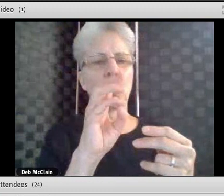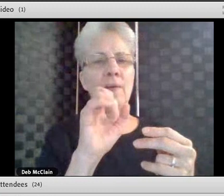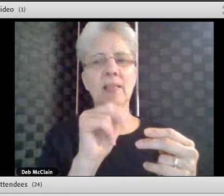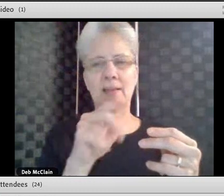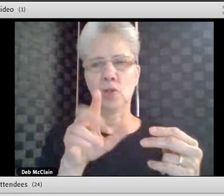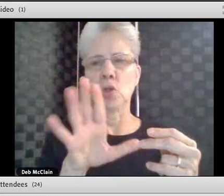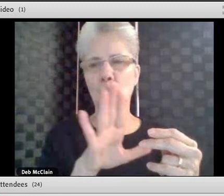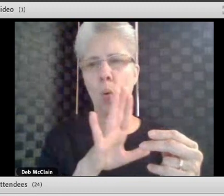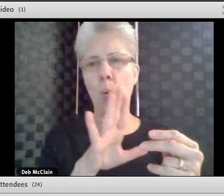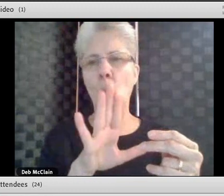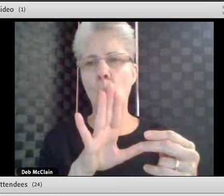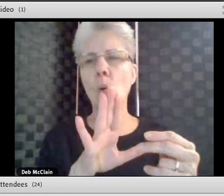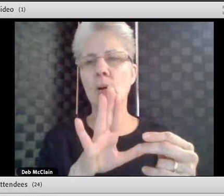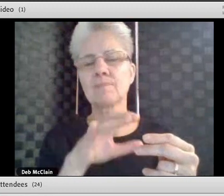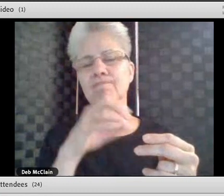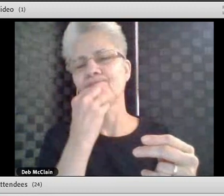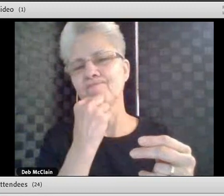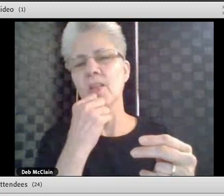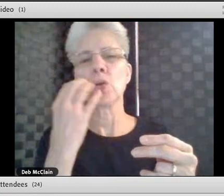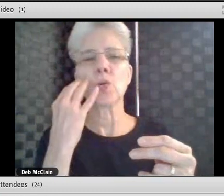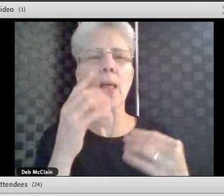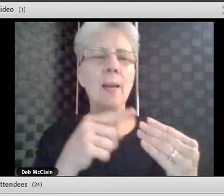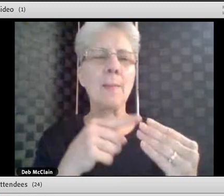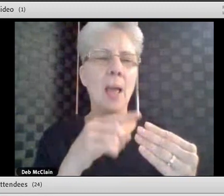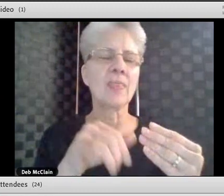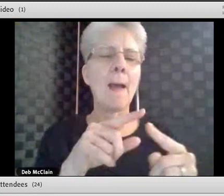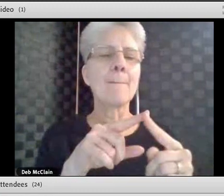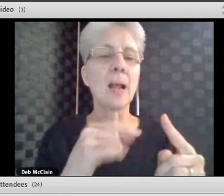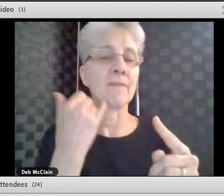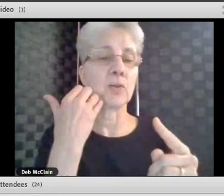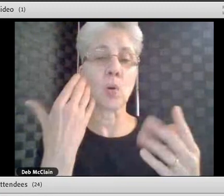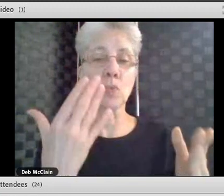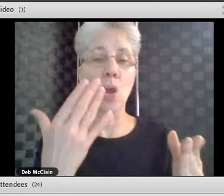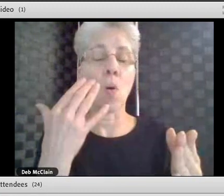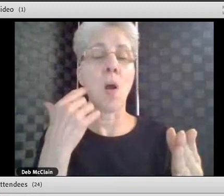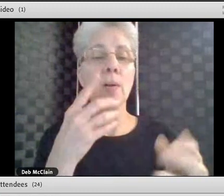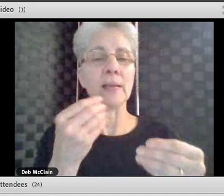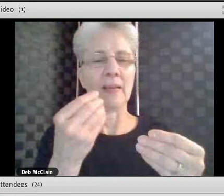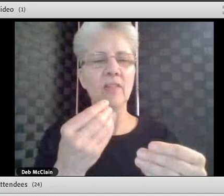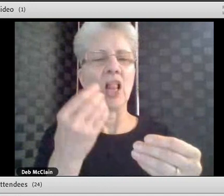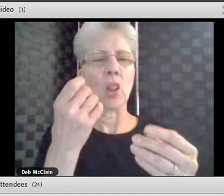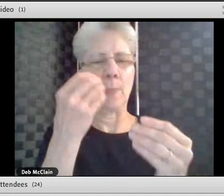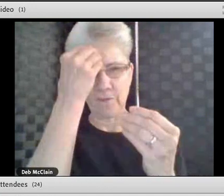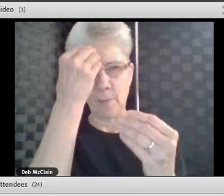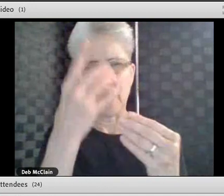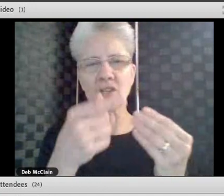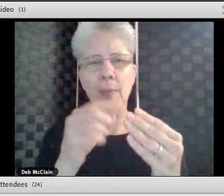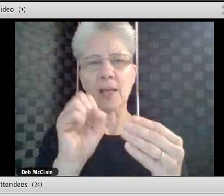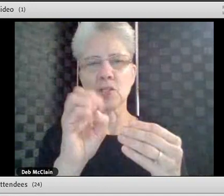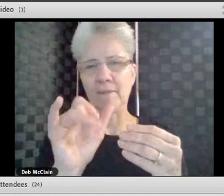About SWFLN, which is -- You guys love SWFLN. You know a lot about SWFLN, but in case you don't, I just wanted to give you